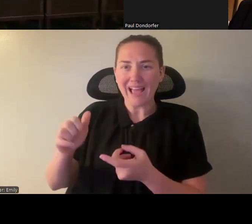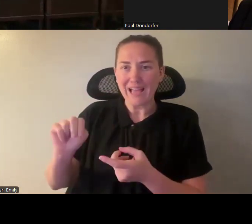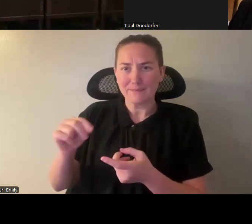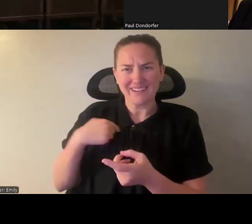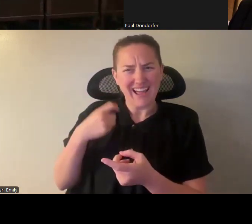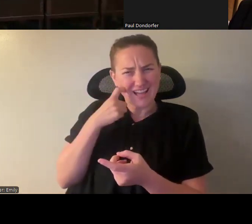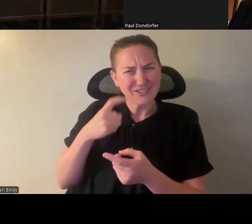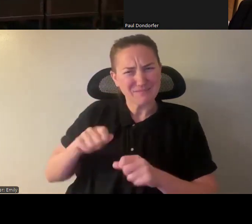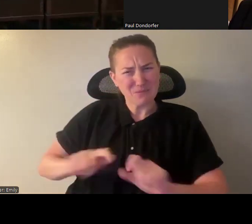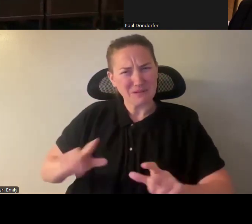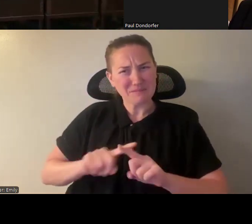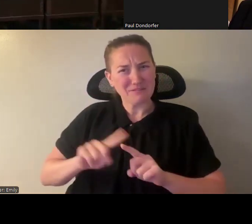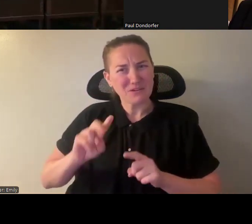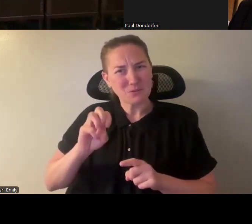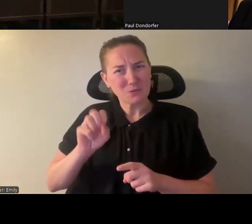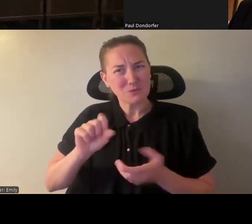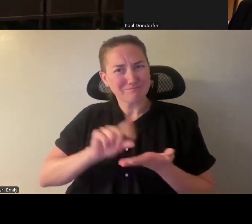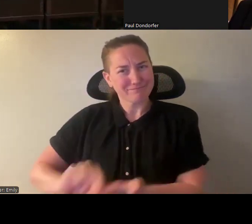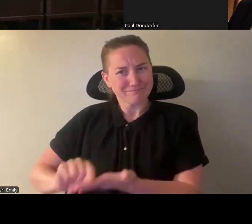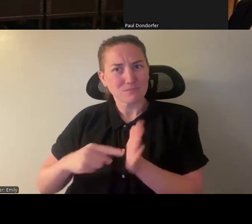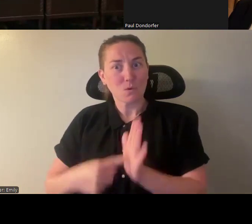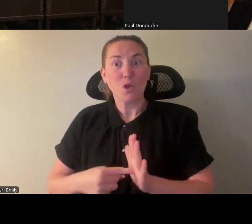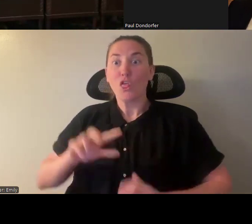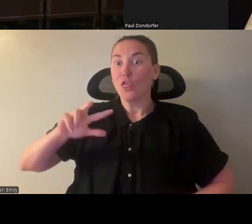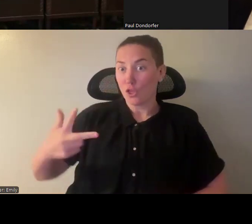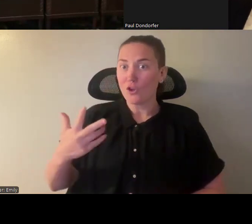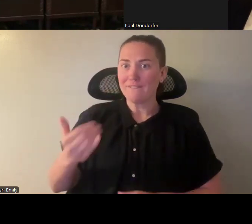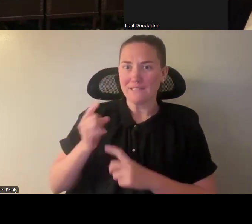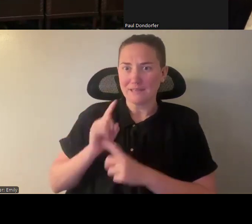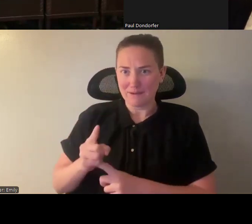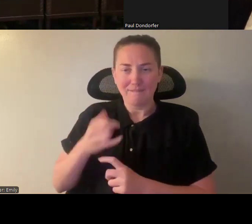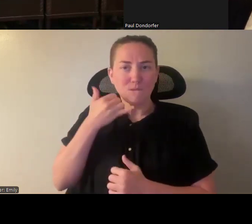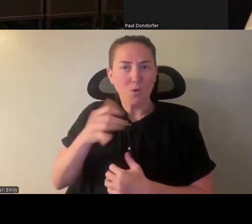bunch of news articles from 2021 saying a third 15minute phone call was added then and in fact we